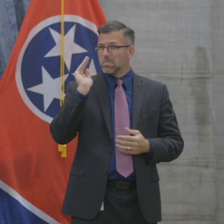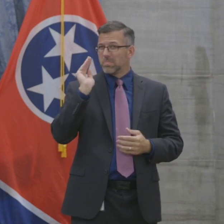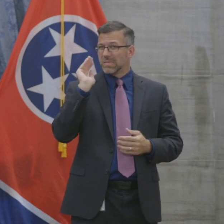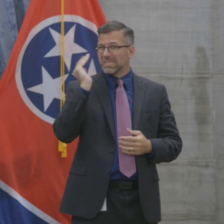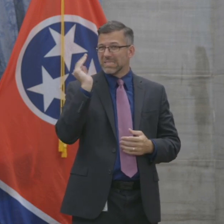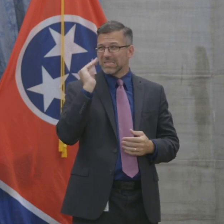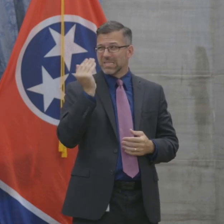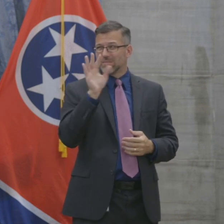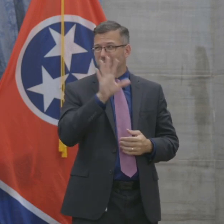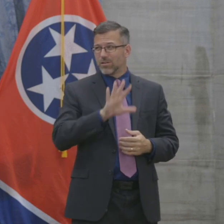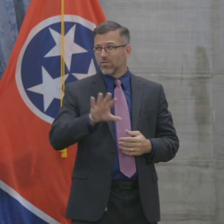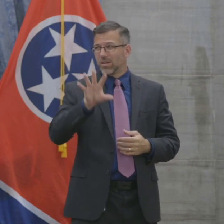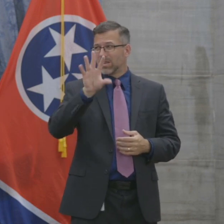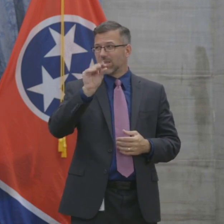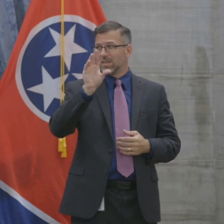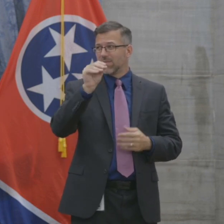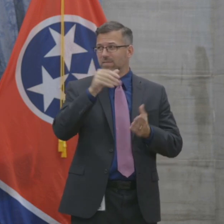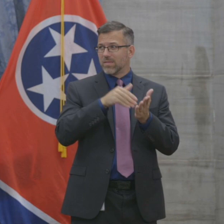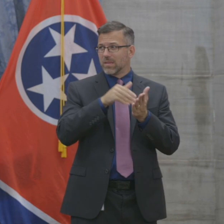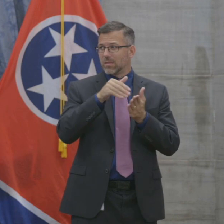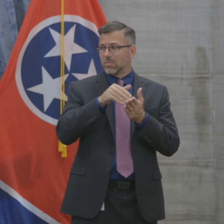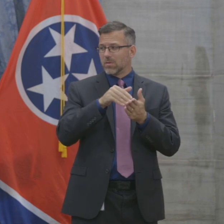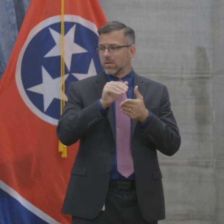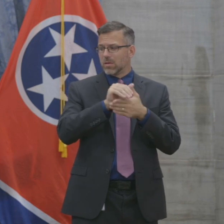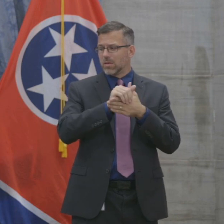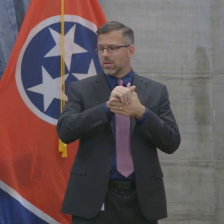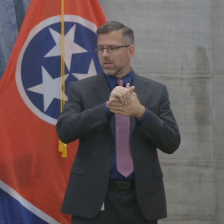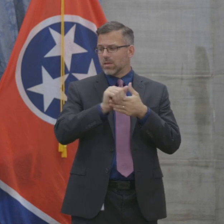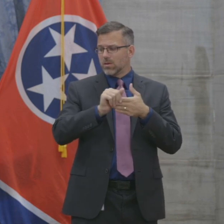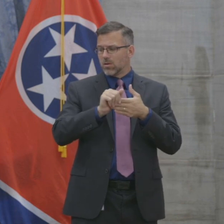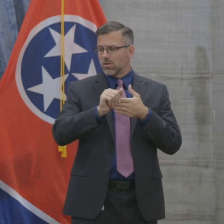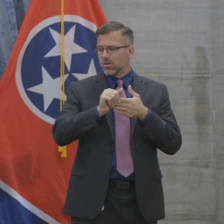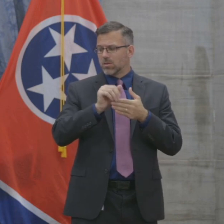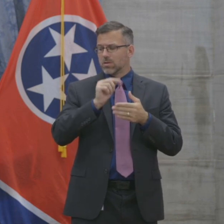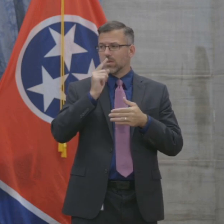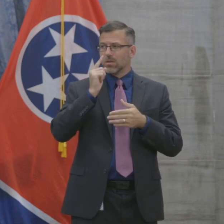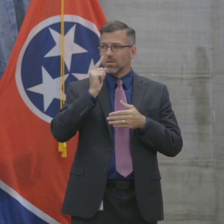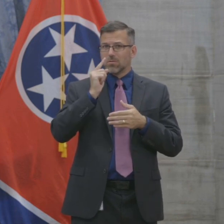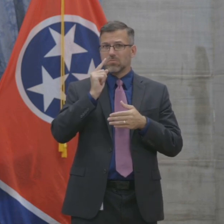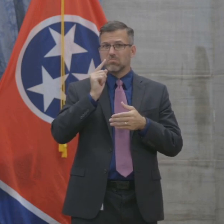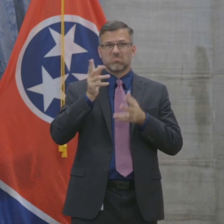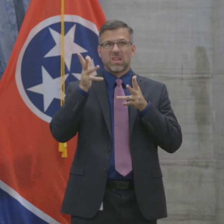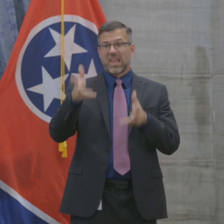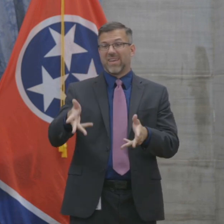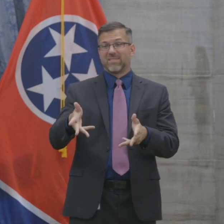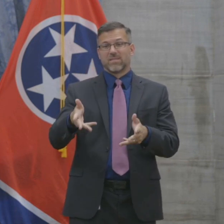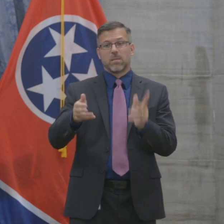employment. And that's the thing that we like to do the most actually. So thank you, Governor. That's the update.